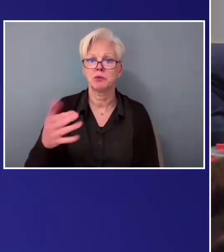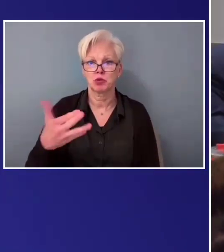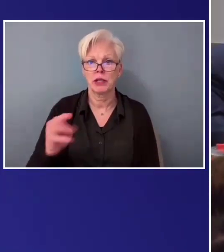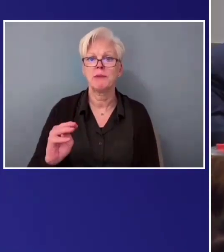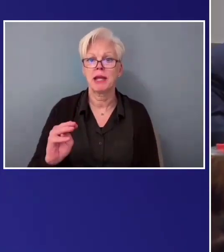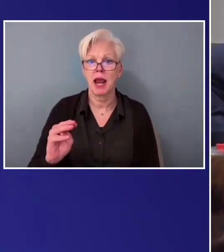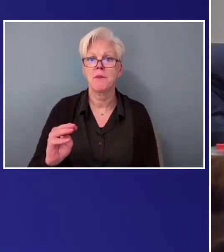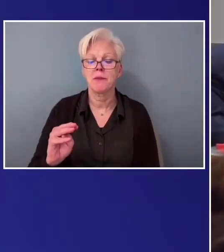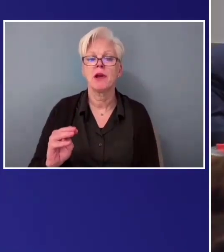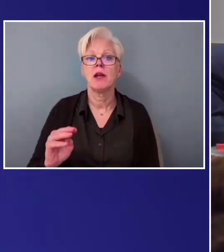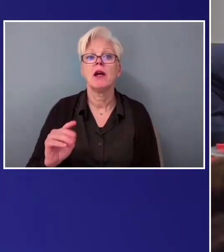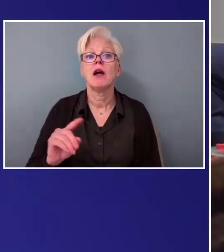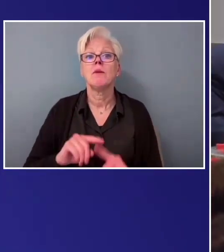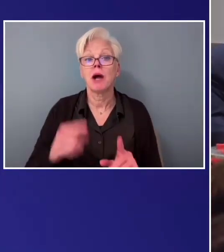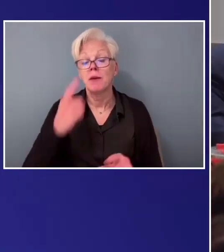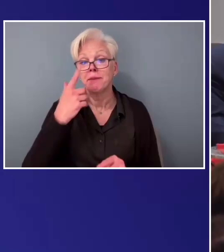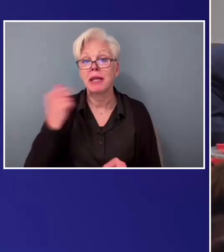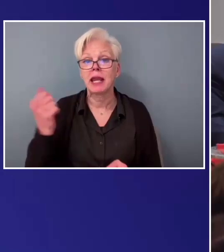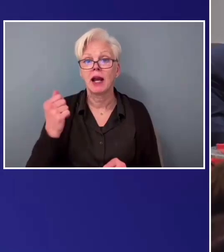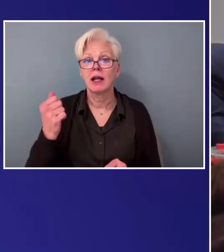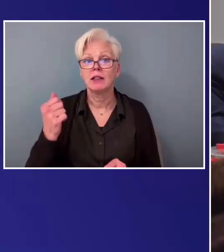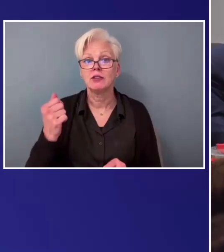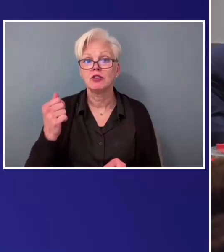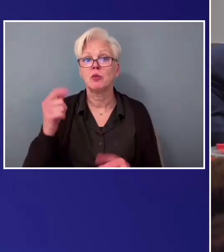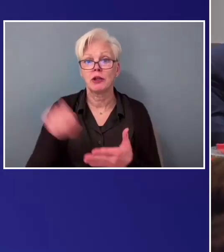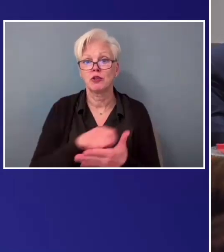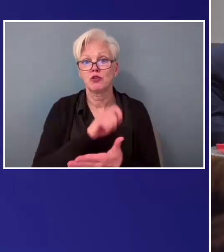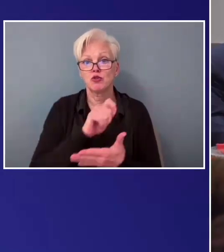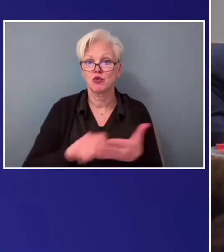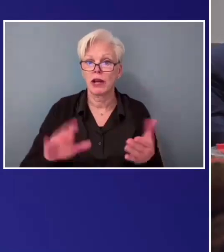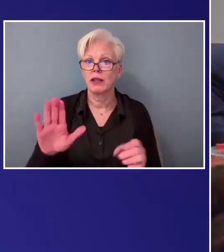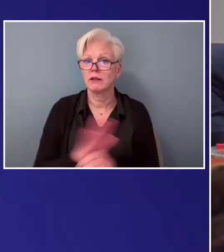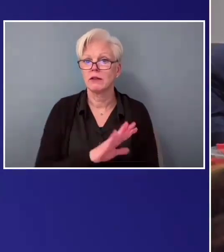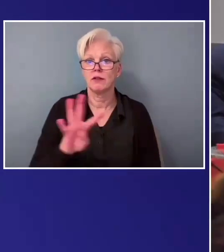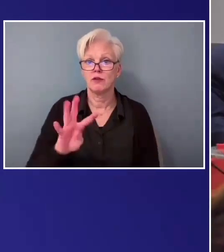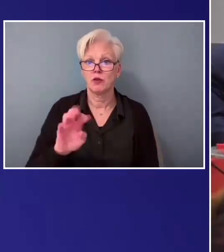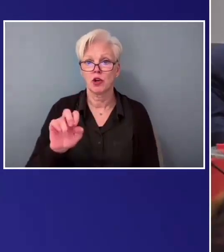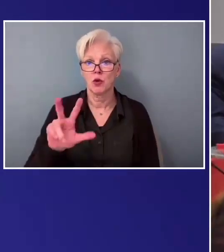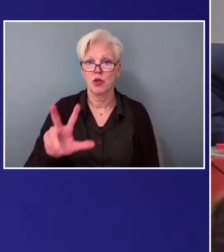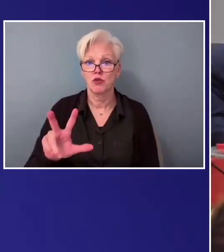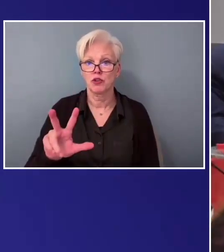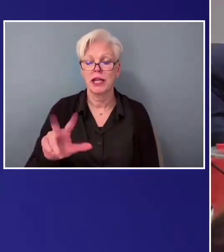We are -- because we are striking the entirety of 403, the earnings premium